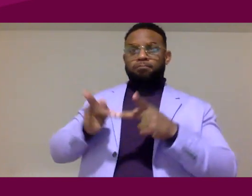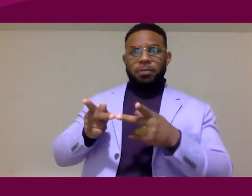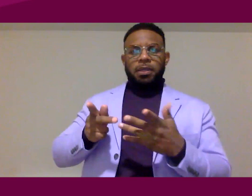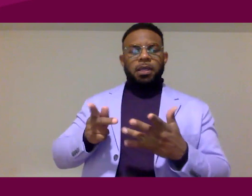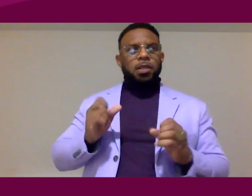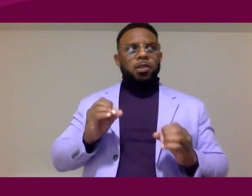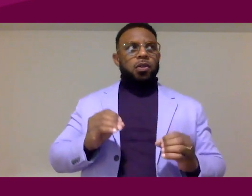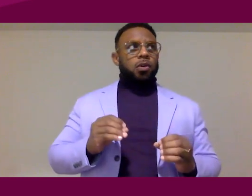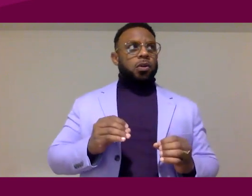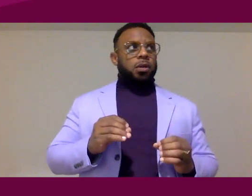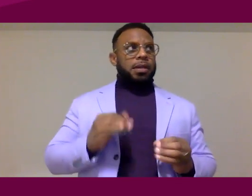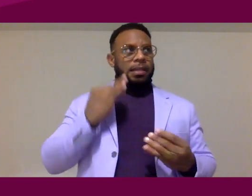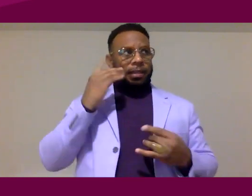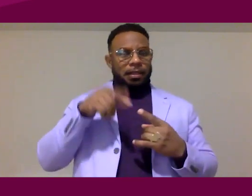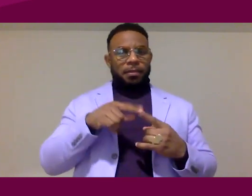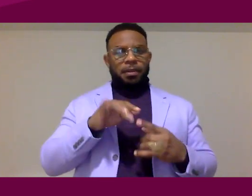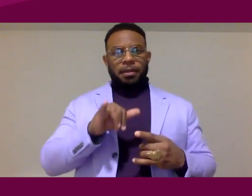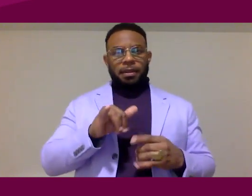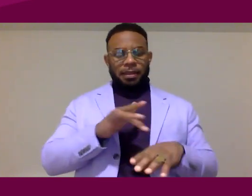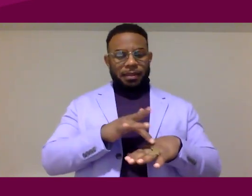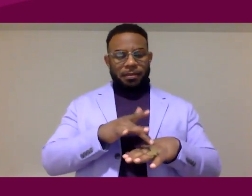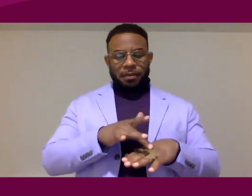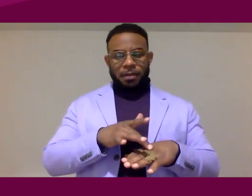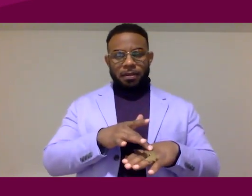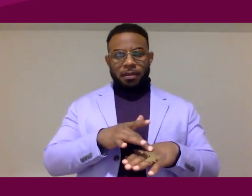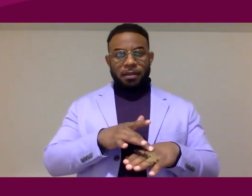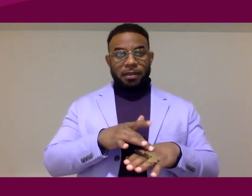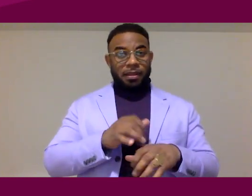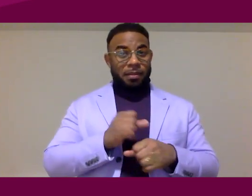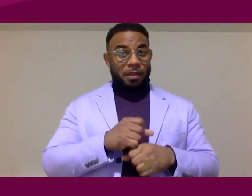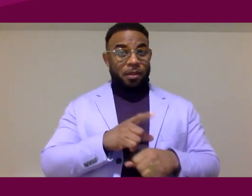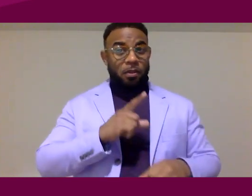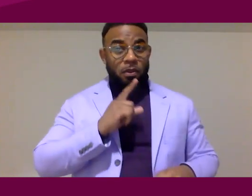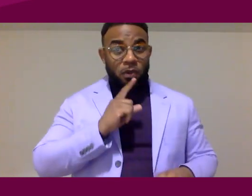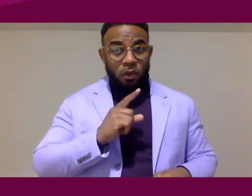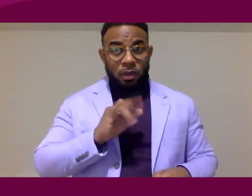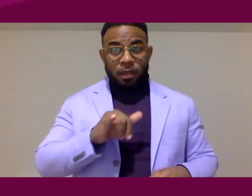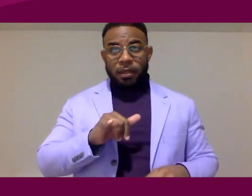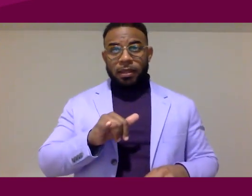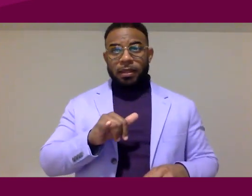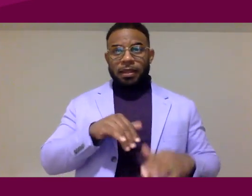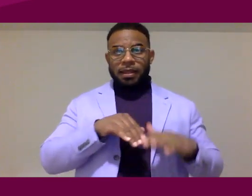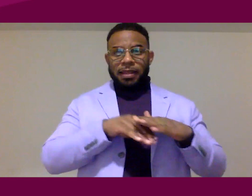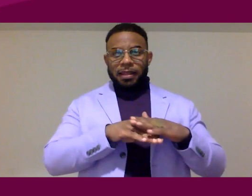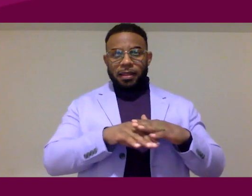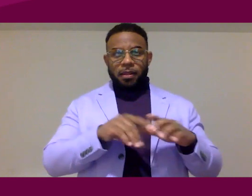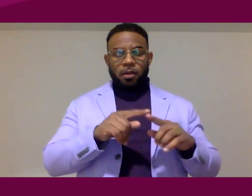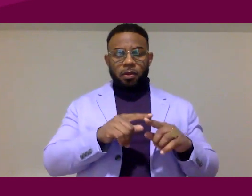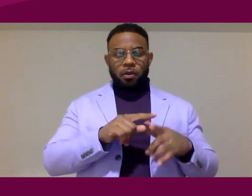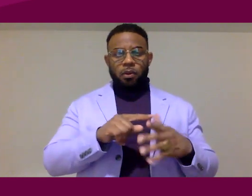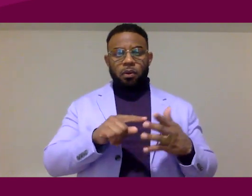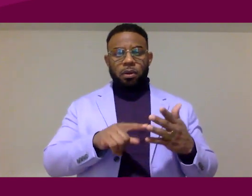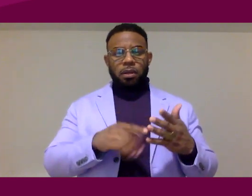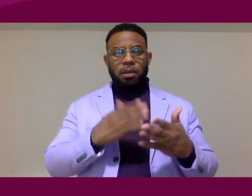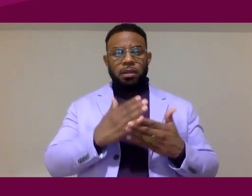And so thinking about that space and making sure that it's accessible to someone in a